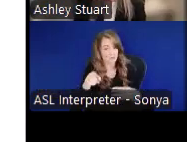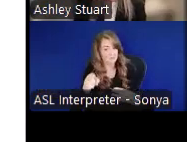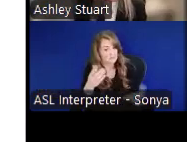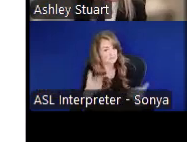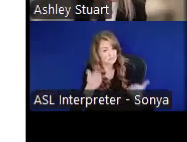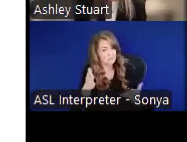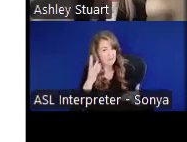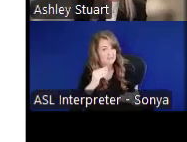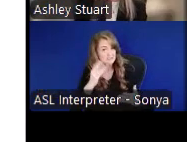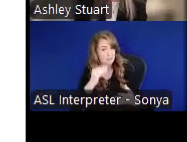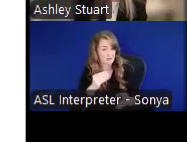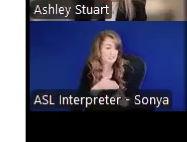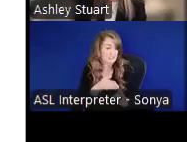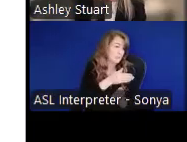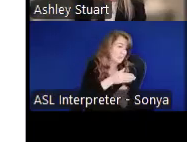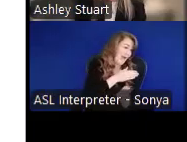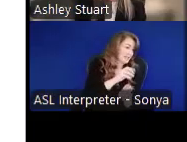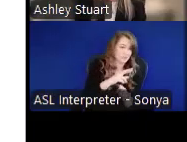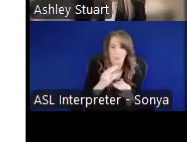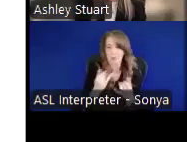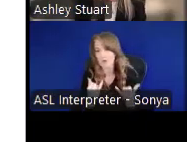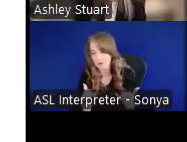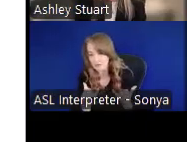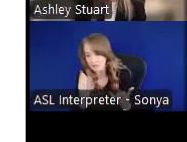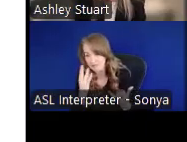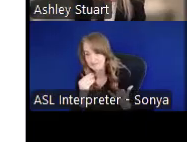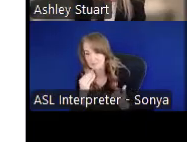past, or maybe presently, going through with toddlers of your